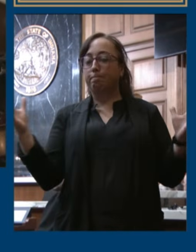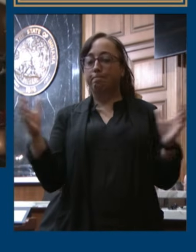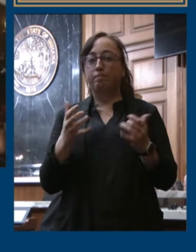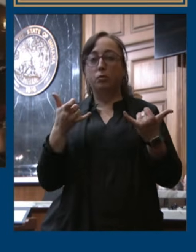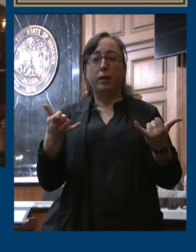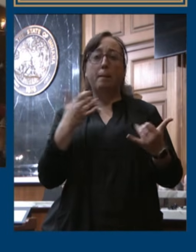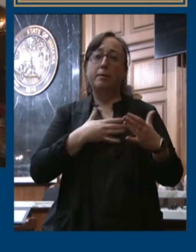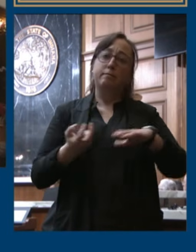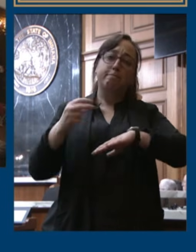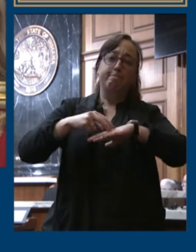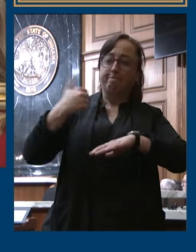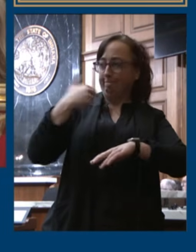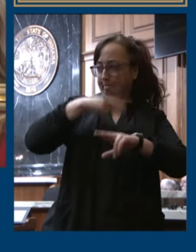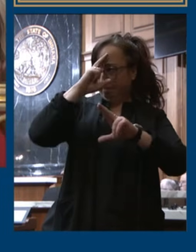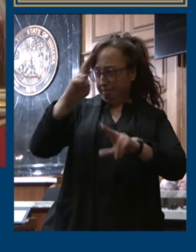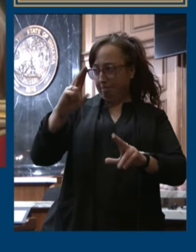STAND AND ACCEPT OUR APPRECIATION.